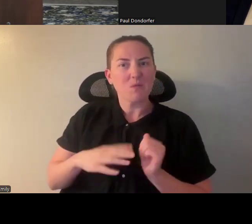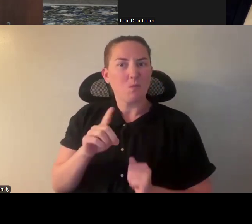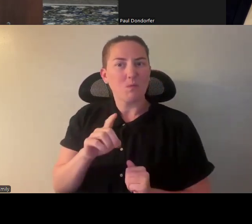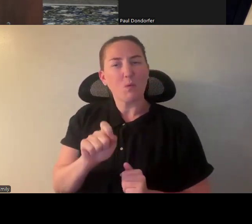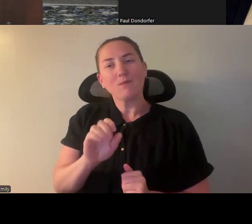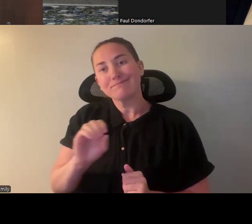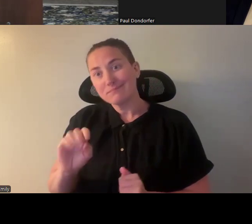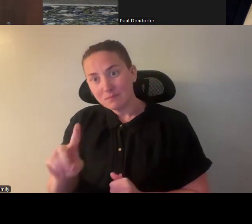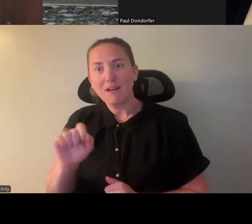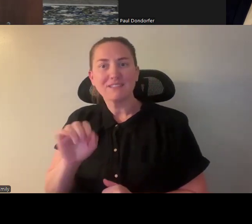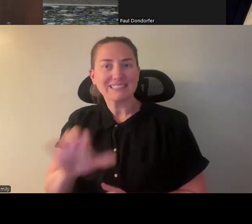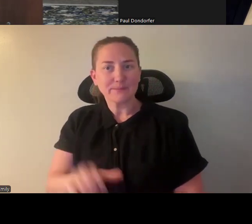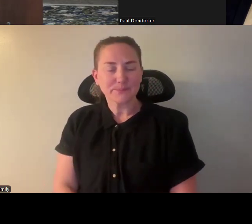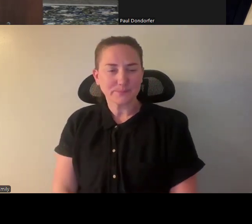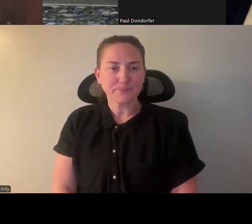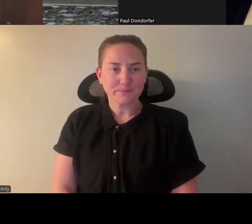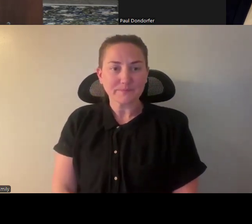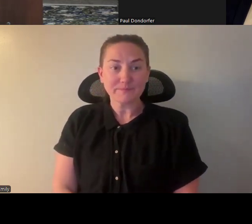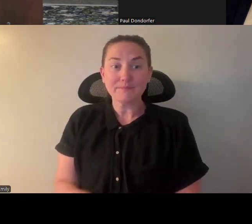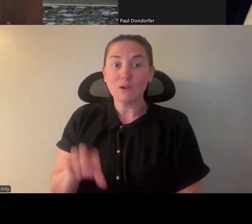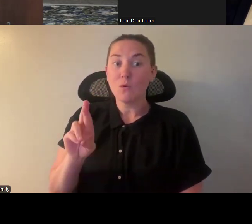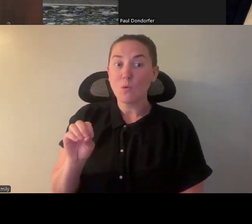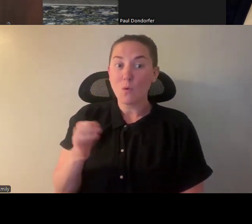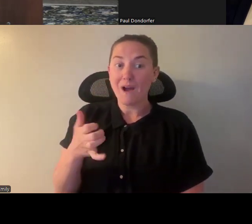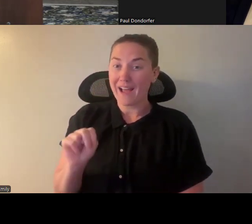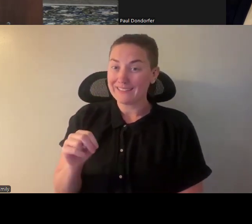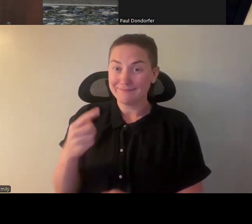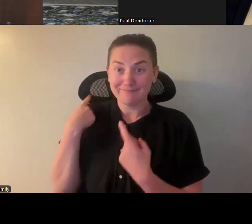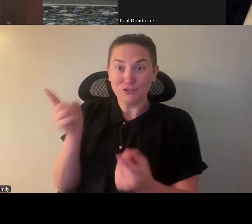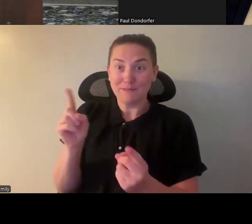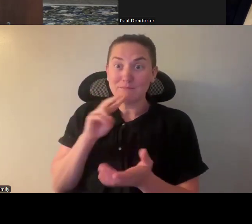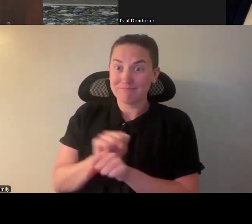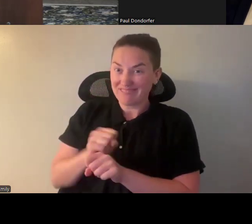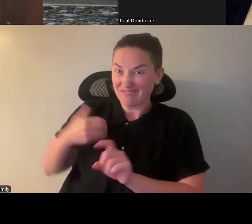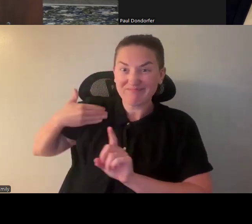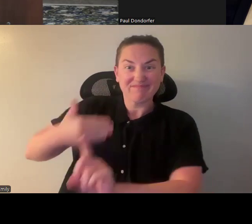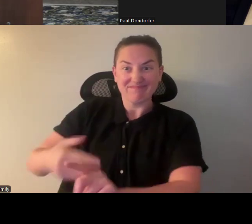And whereas Rohan's achievement is the latest in a long line of successes A list which includes